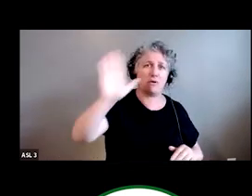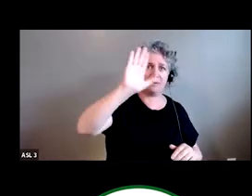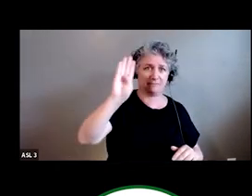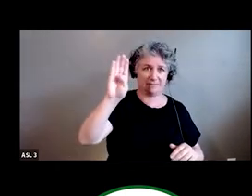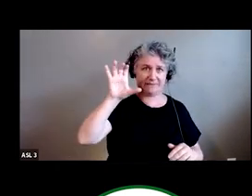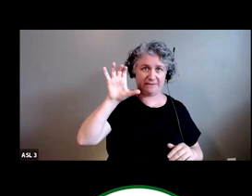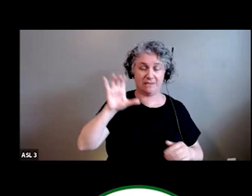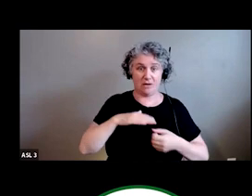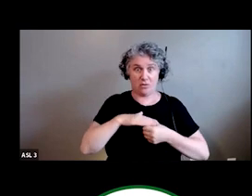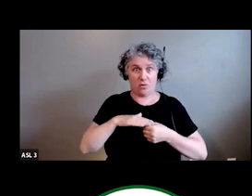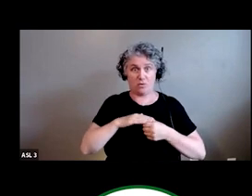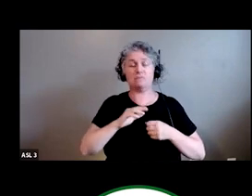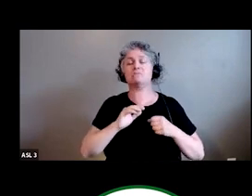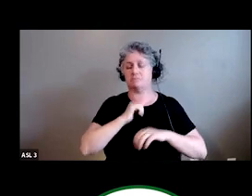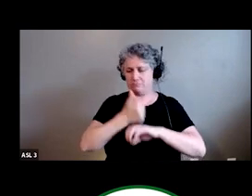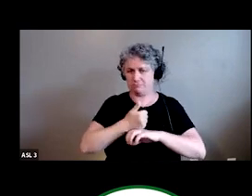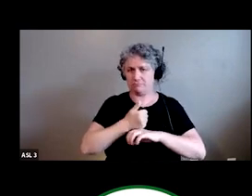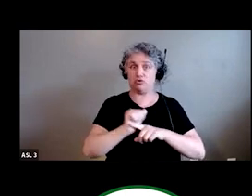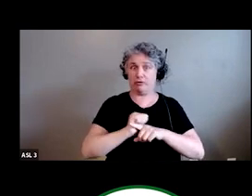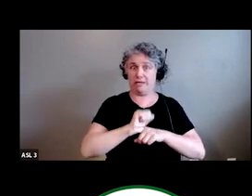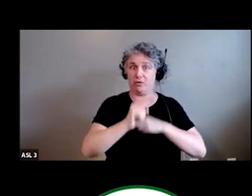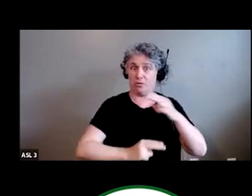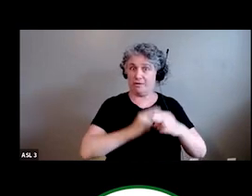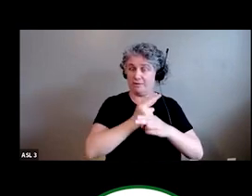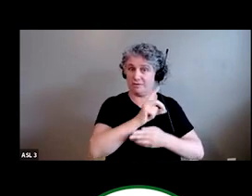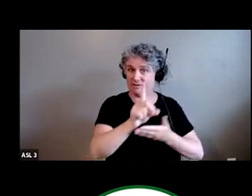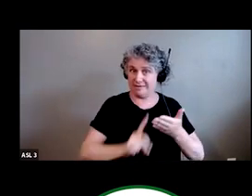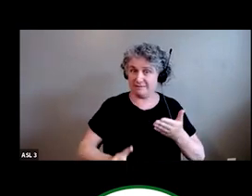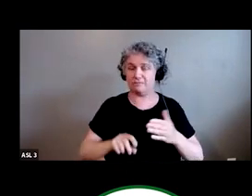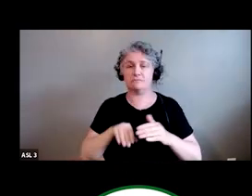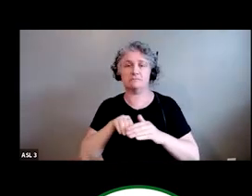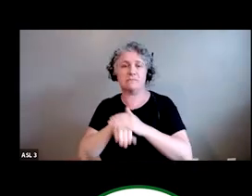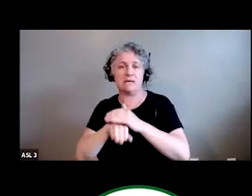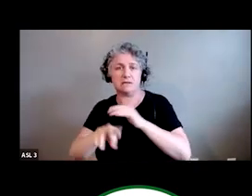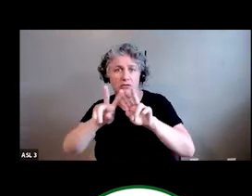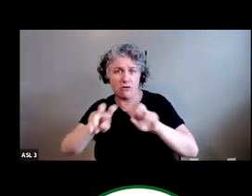We value local knowledge and local solutions to common accessibility concerns. And we encourage